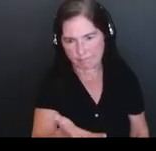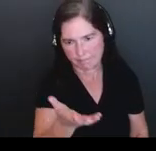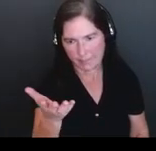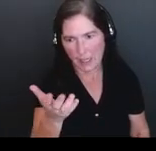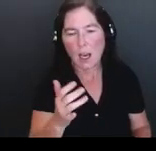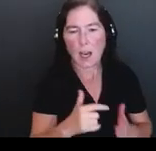So if I go back, okay, I keep looking.